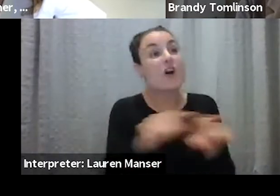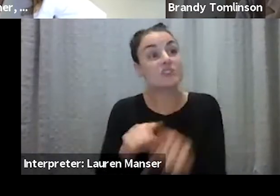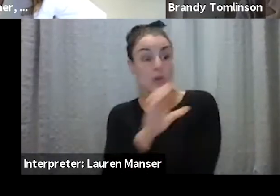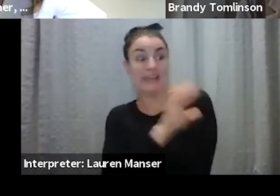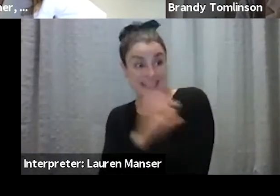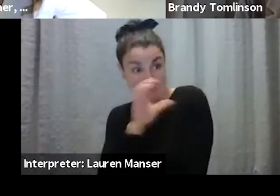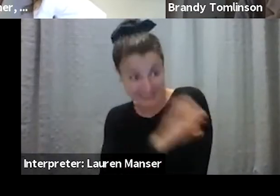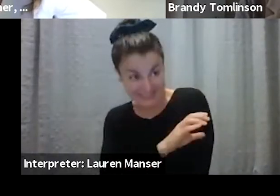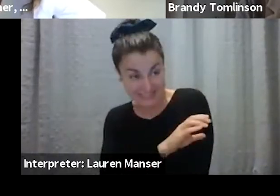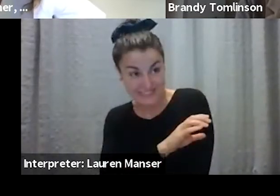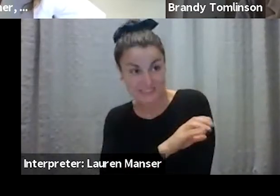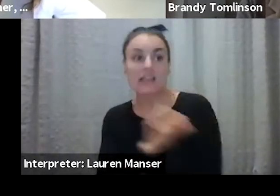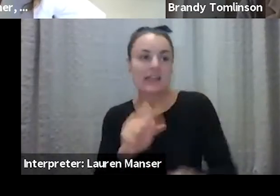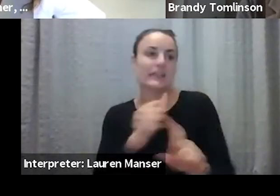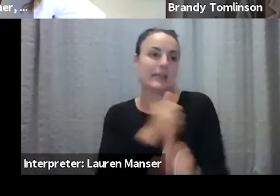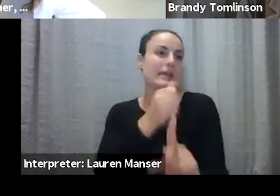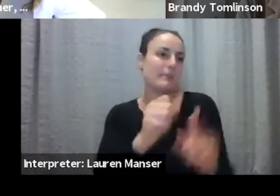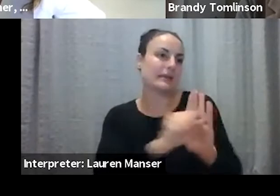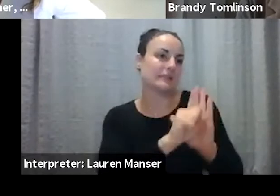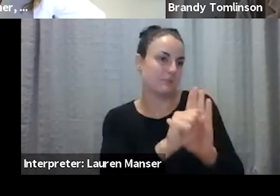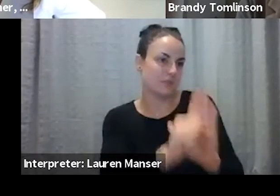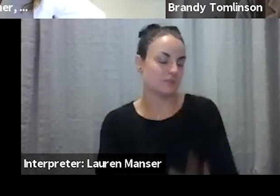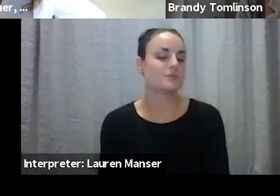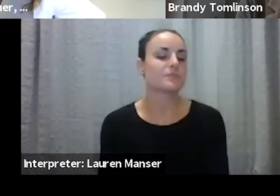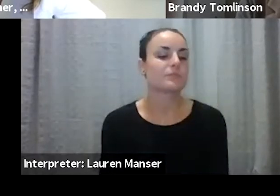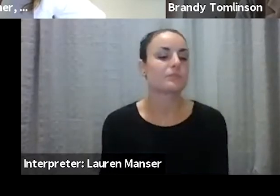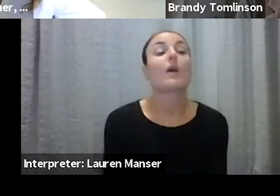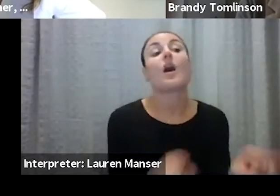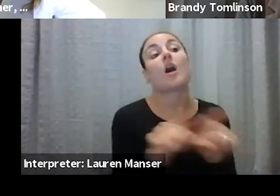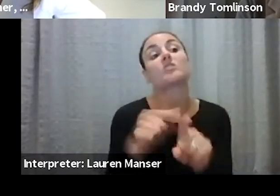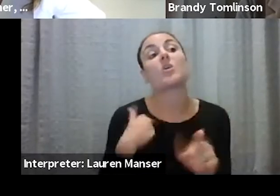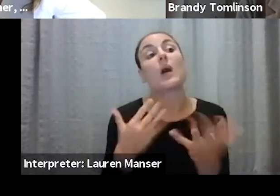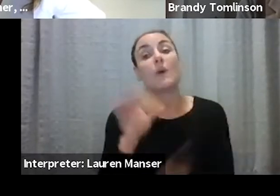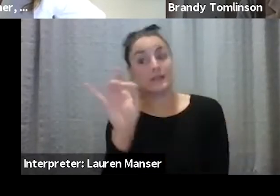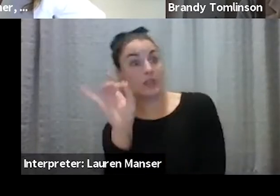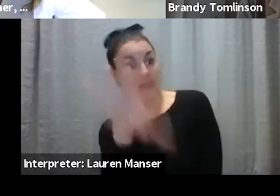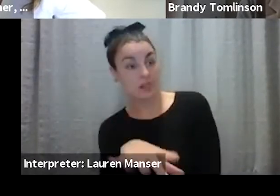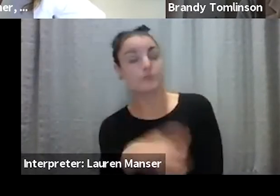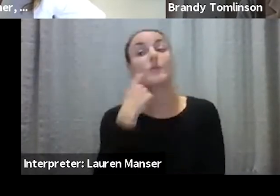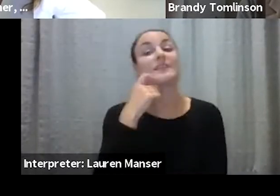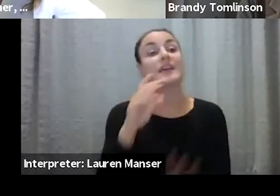And I want to point out that The Department of Labor just came out with these statistics in 2020,